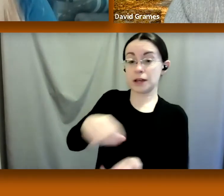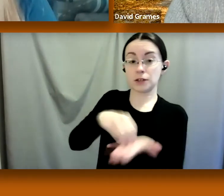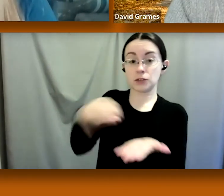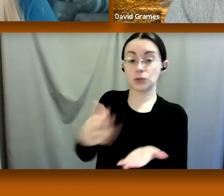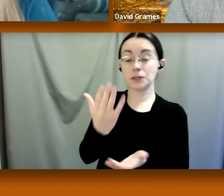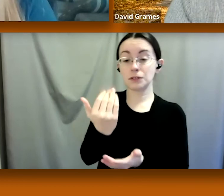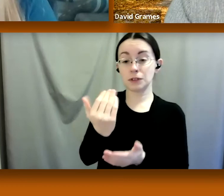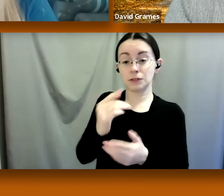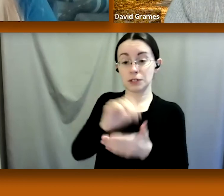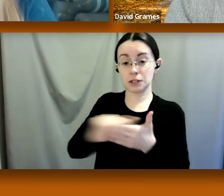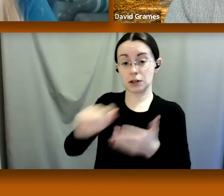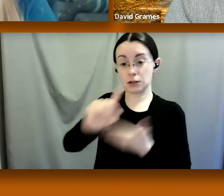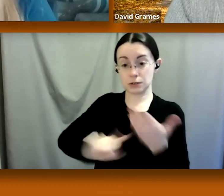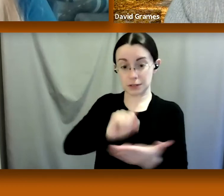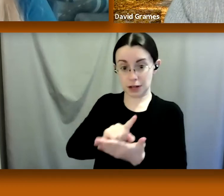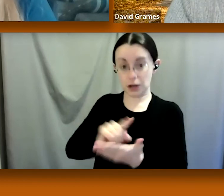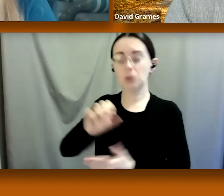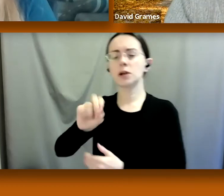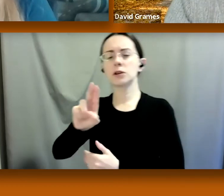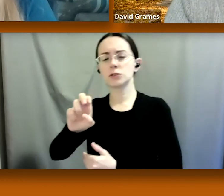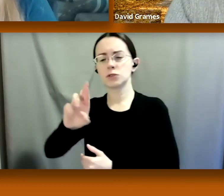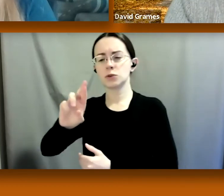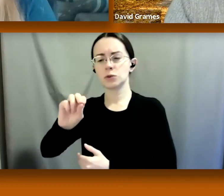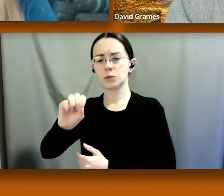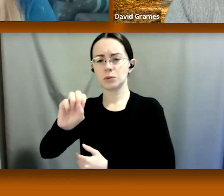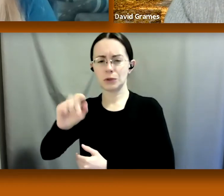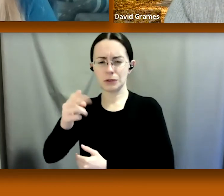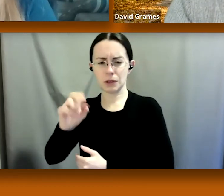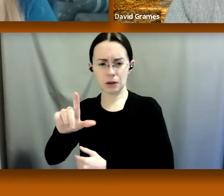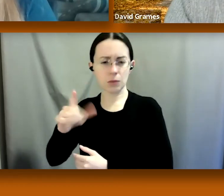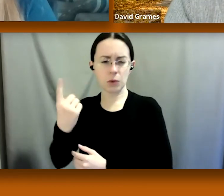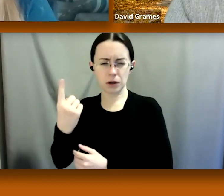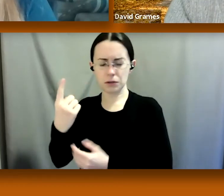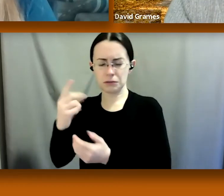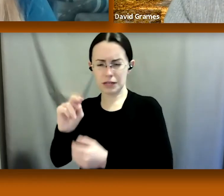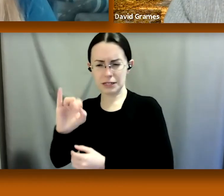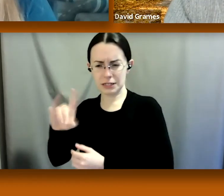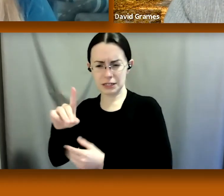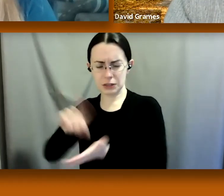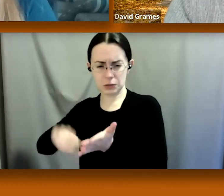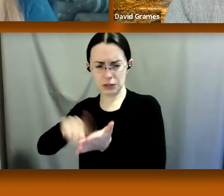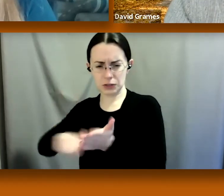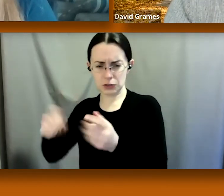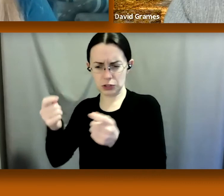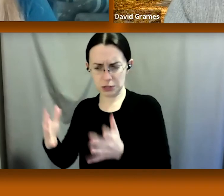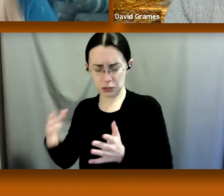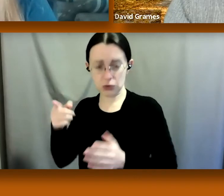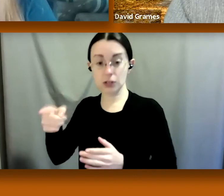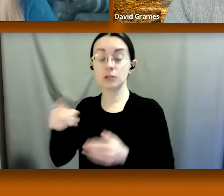and Sue, one of our NTID research administrators, mentioned a note in the chat about be careful